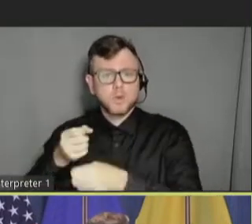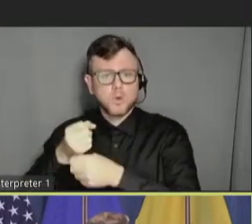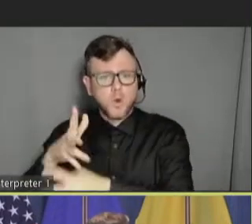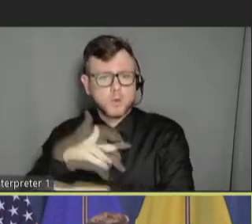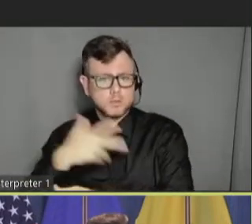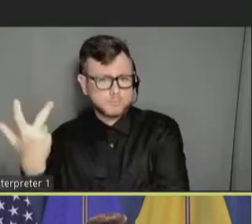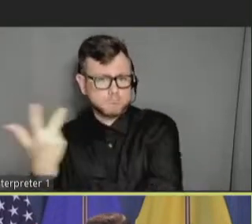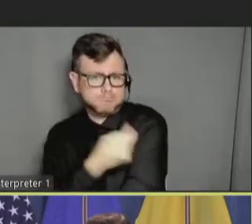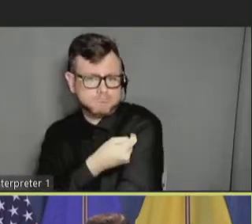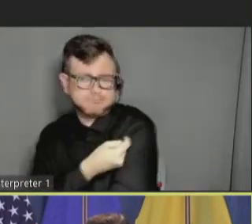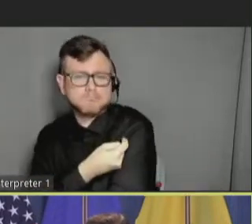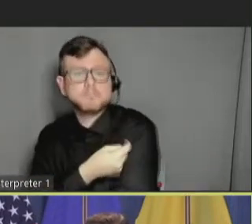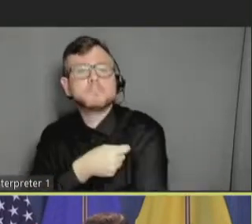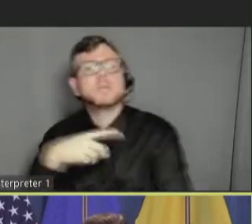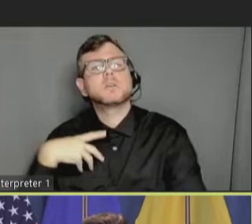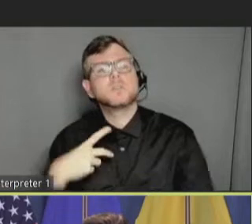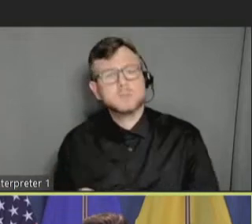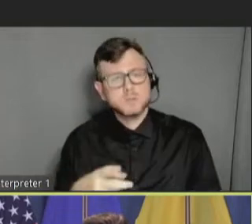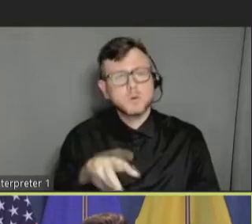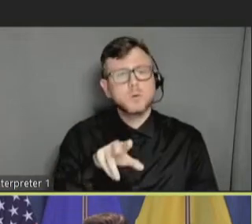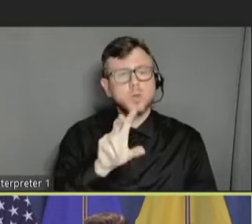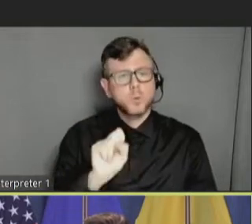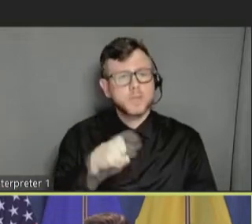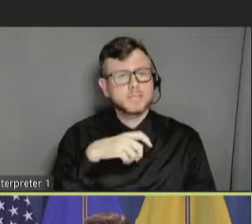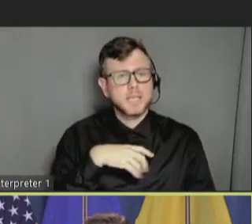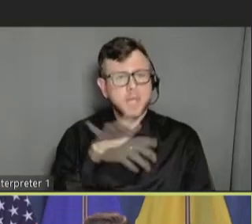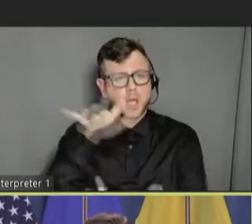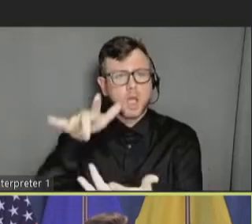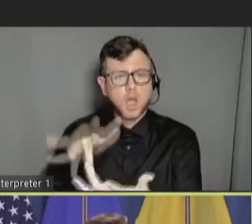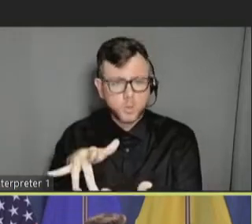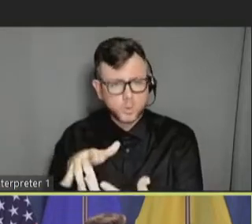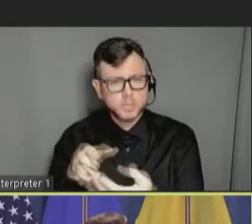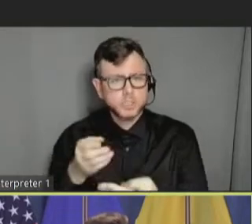the delivery and outreach domains present the most opportunities for